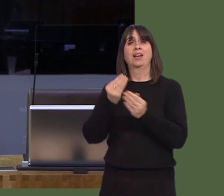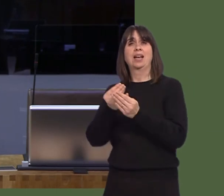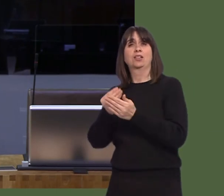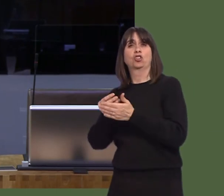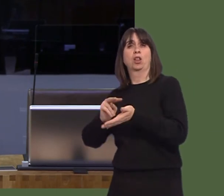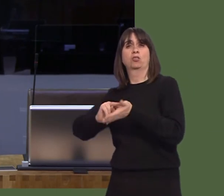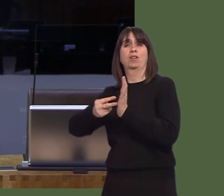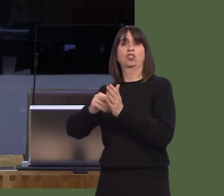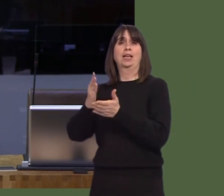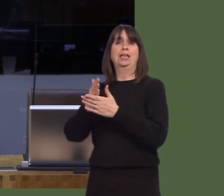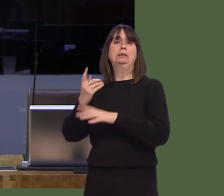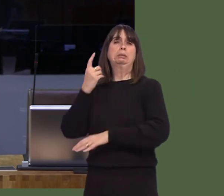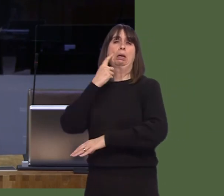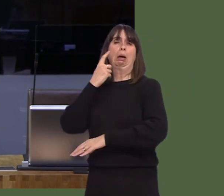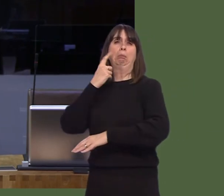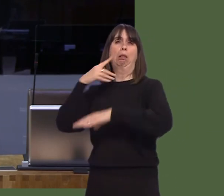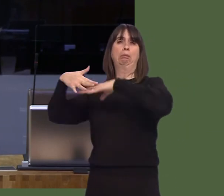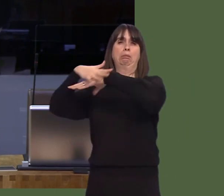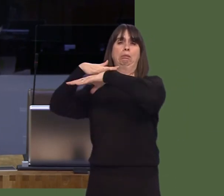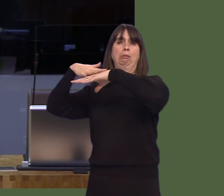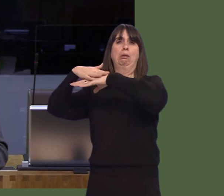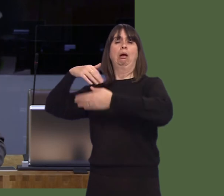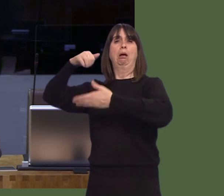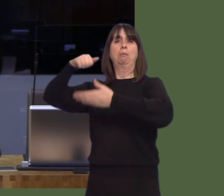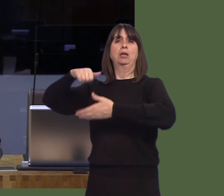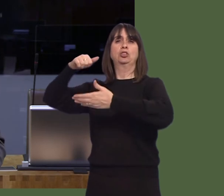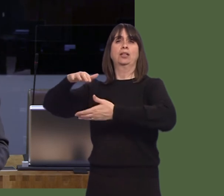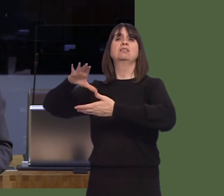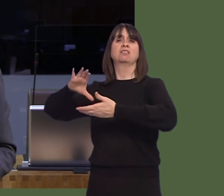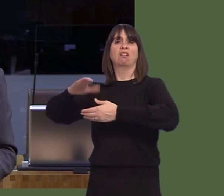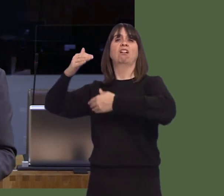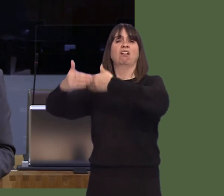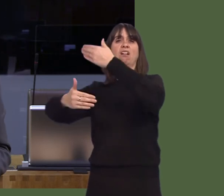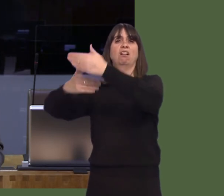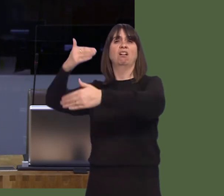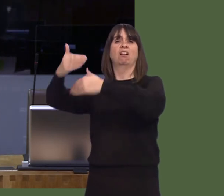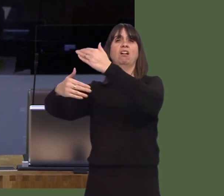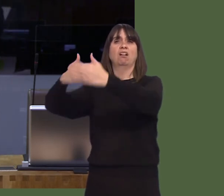We know at present that there are farmers in France and Spain are thinking that there